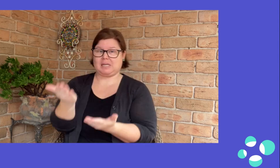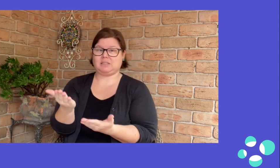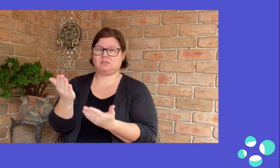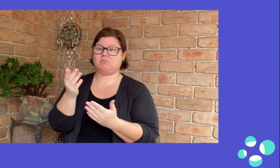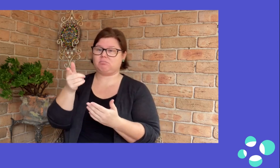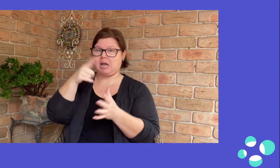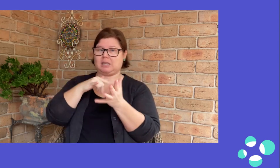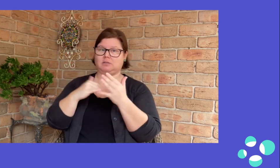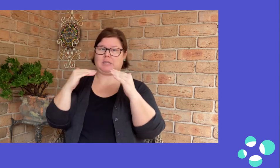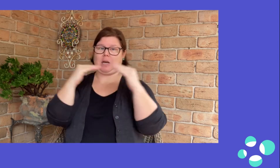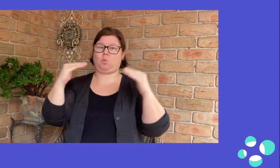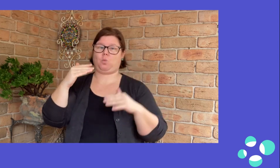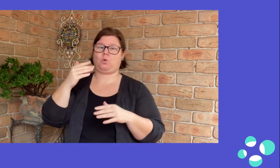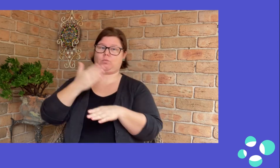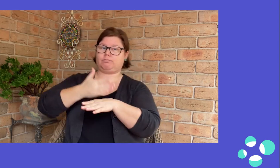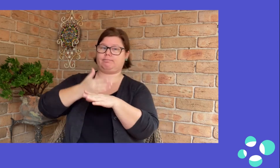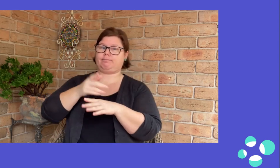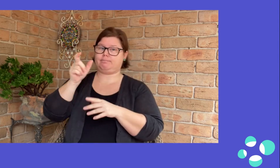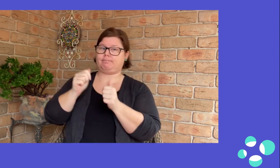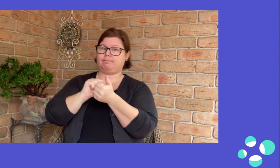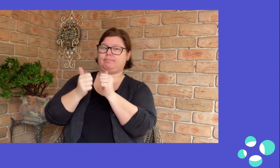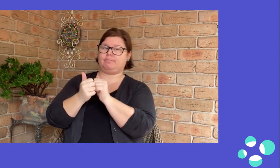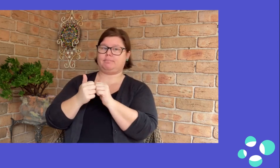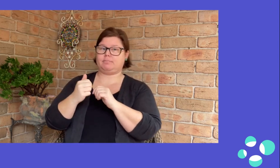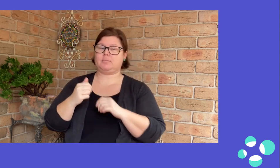to be respected as an equal employee or colleague.